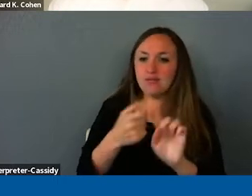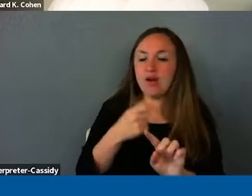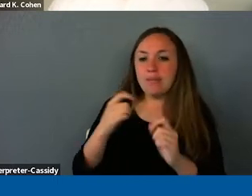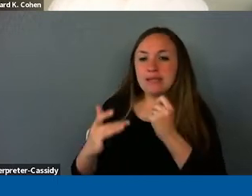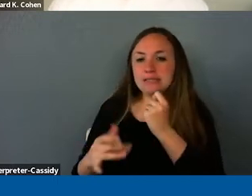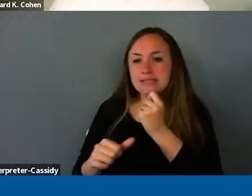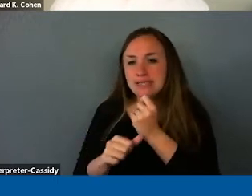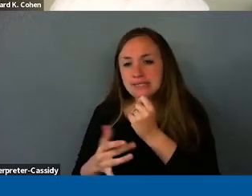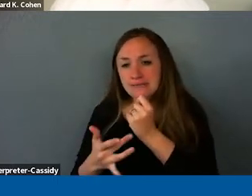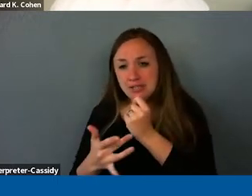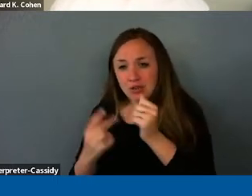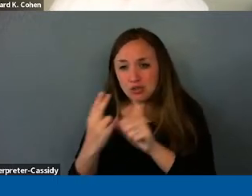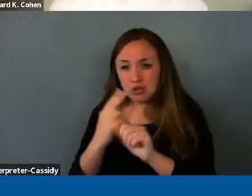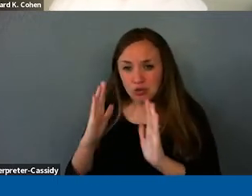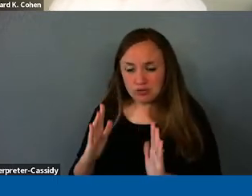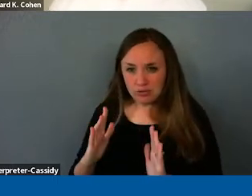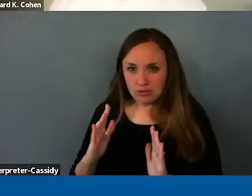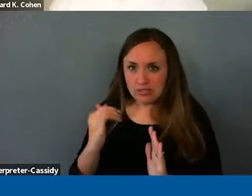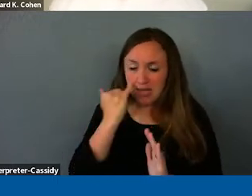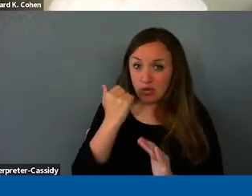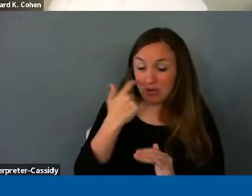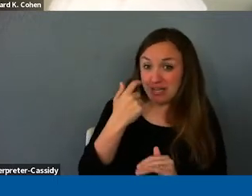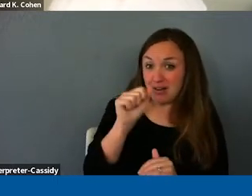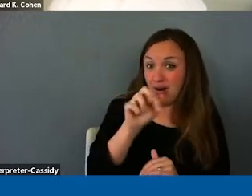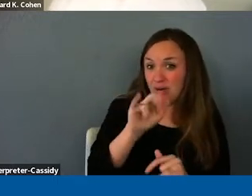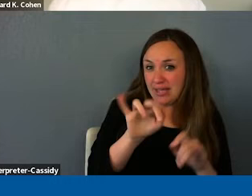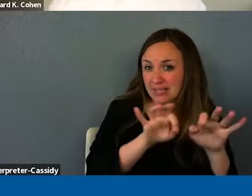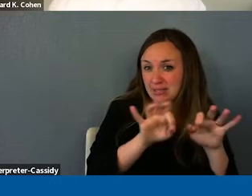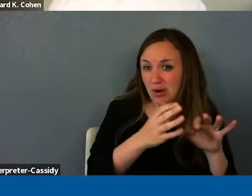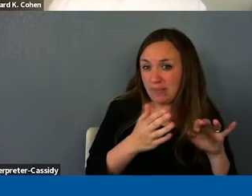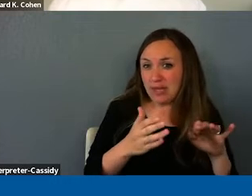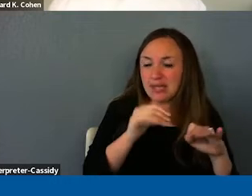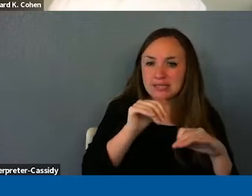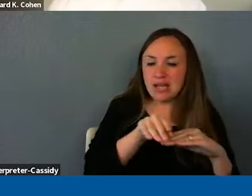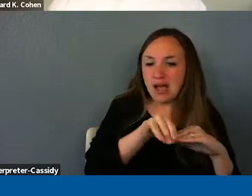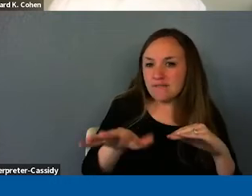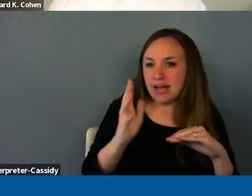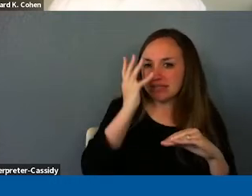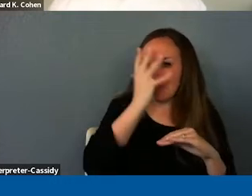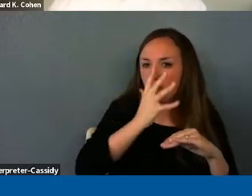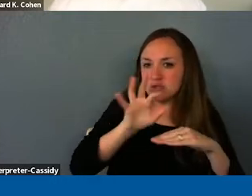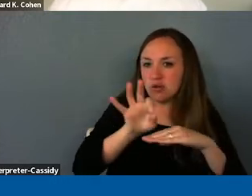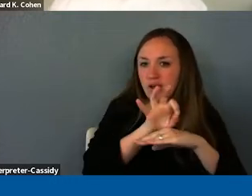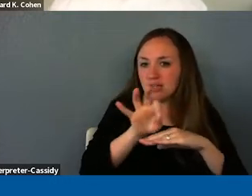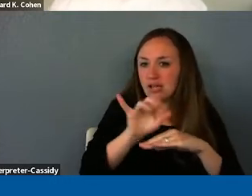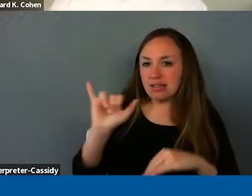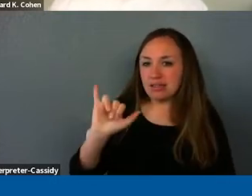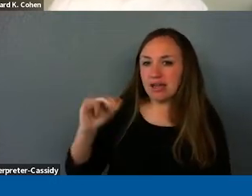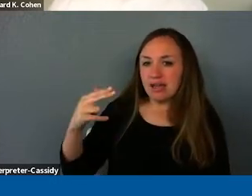So if you remember me saying ARIA just described things, it does not affect appearance or functionality the way HTML attributes might.